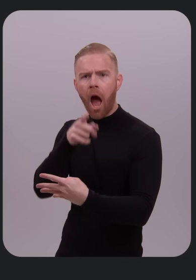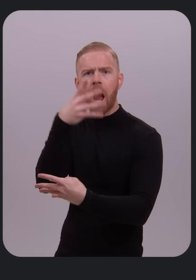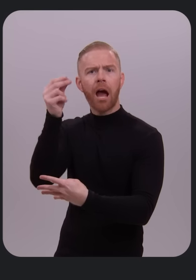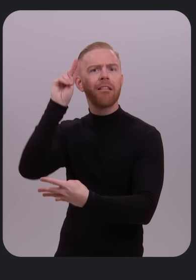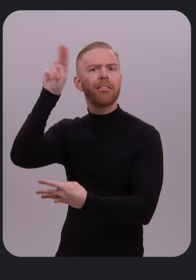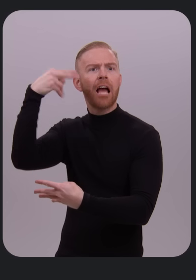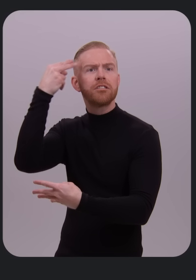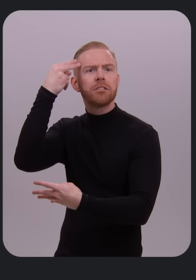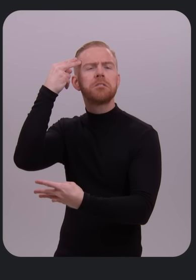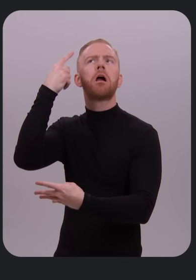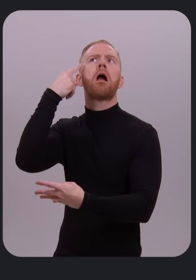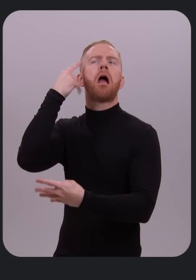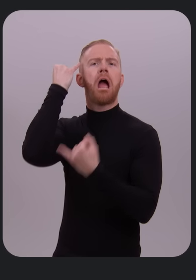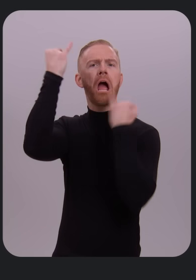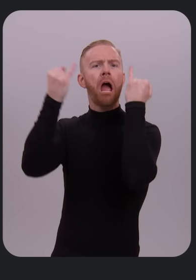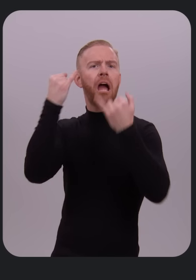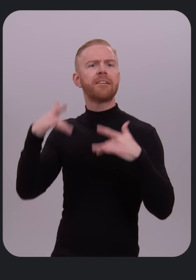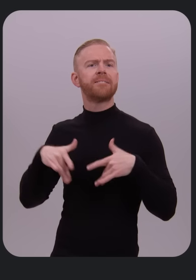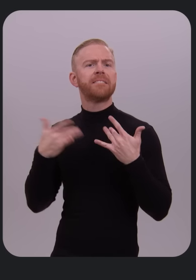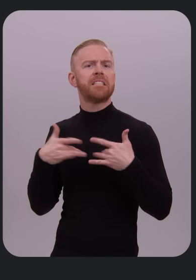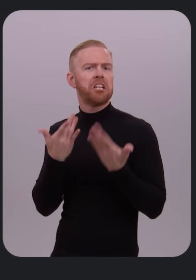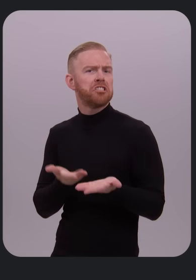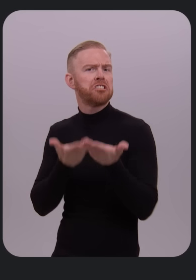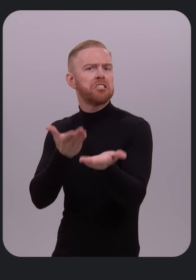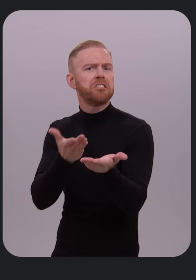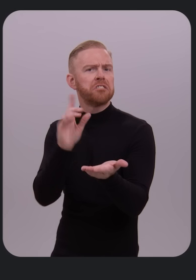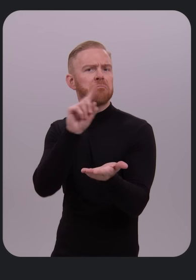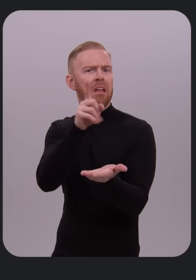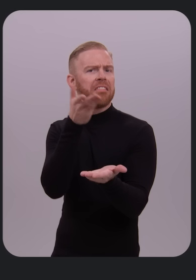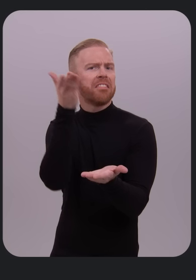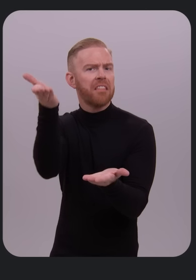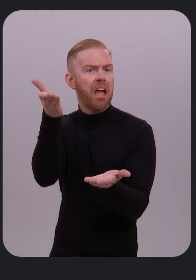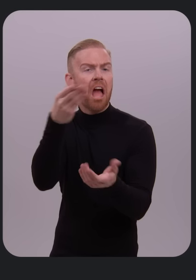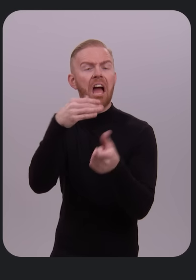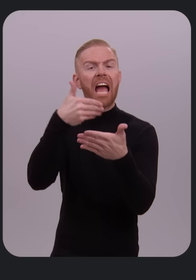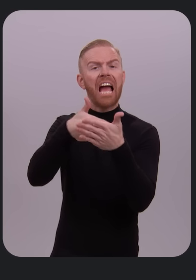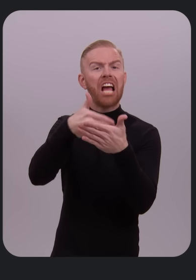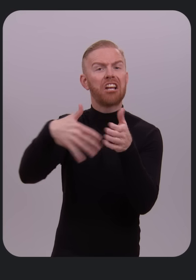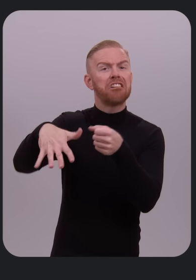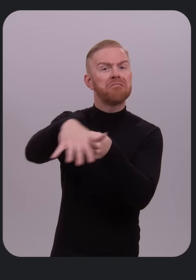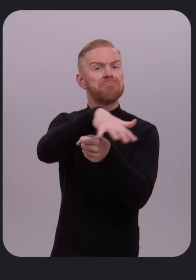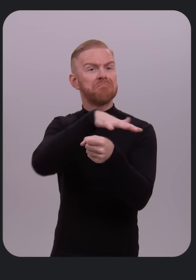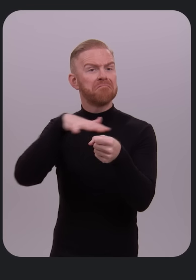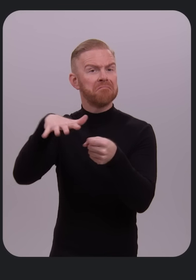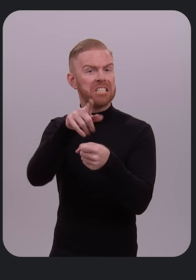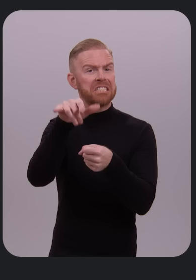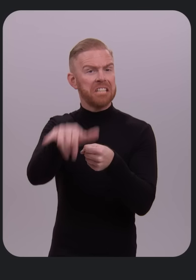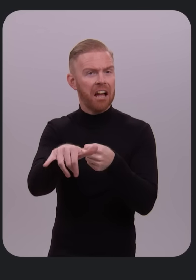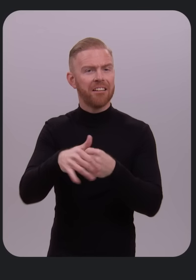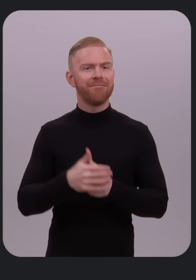be in Nashville, with many nearby where you're staying. You can see how personal context in AI Mode